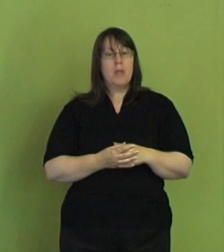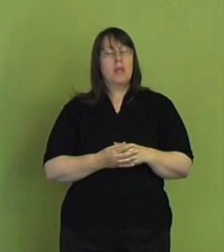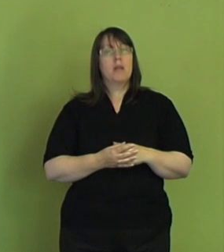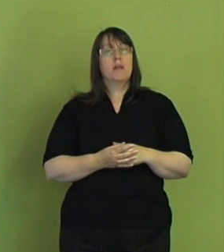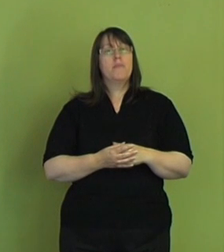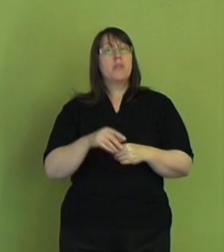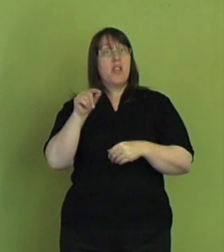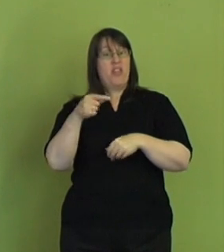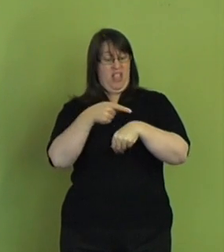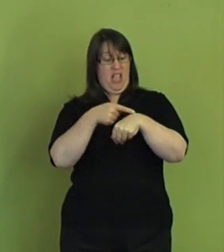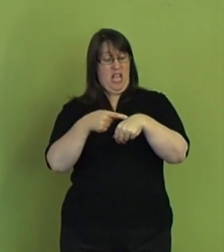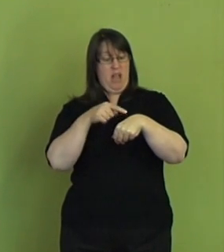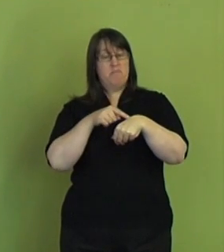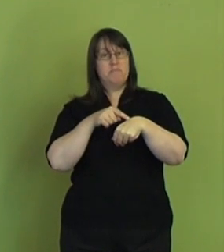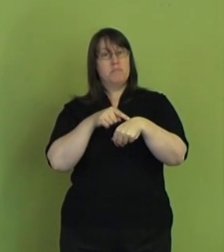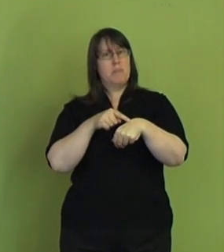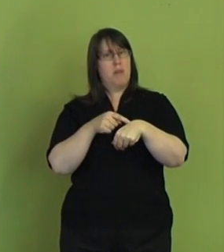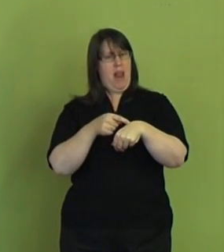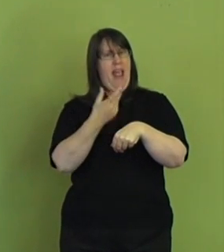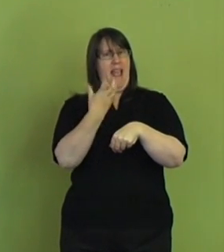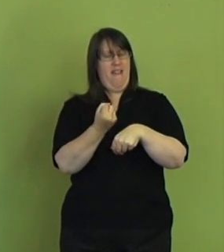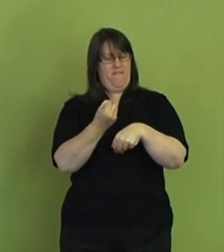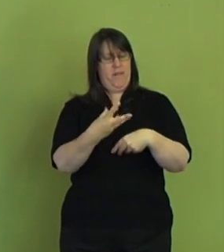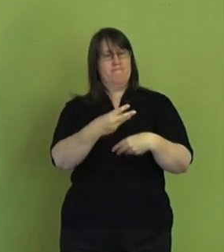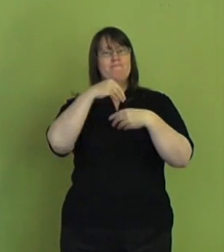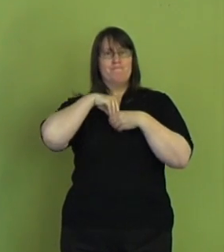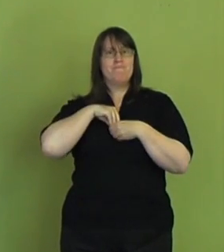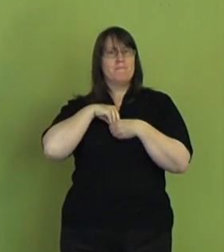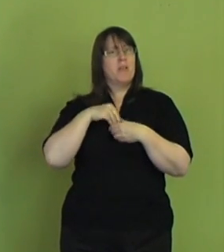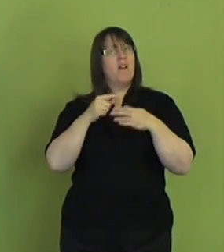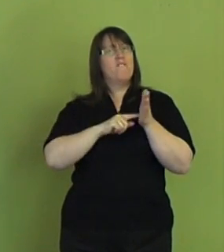the cut is something we carry with us for the rest of our life.